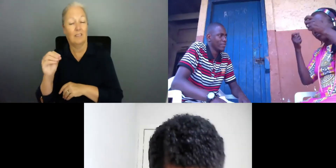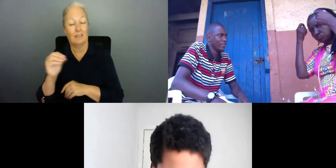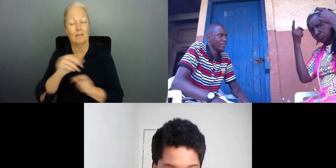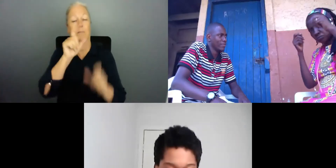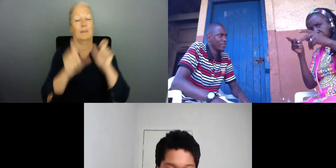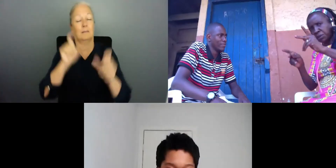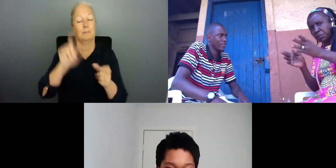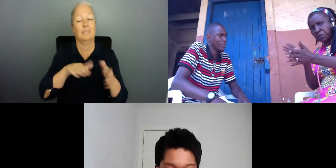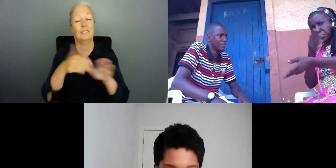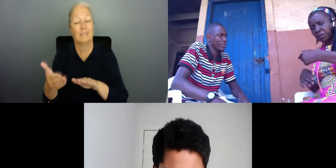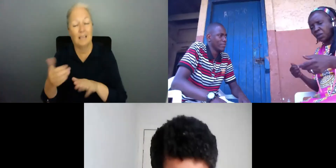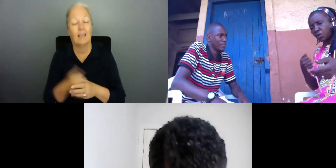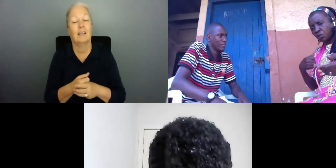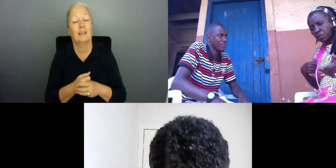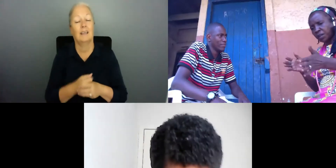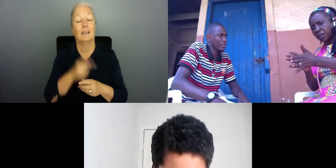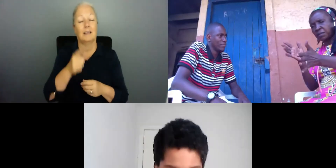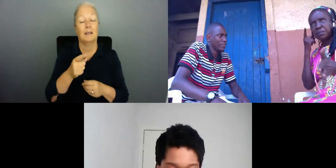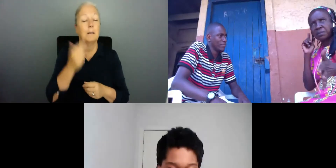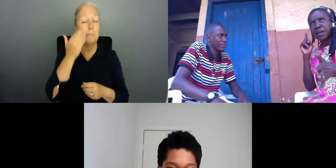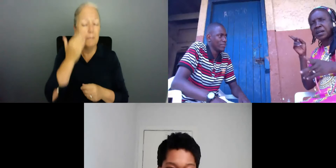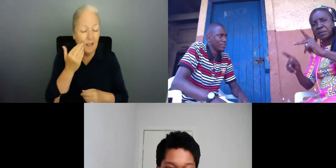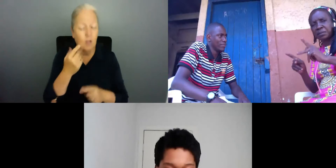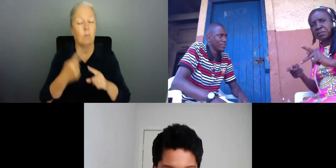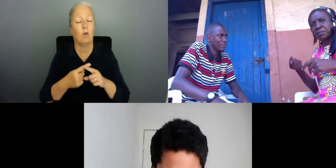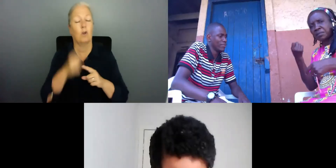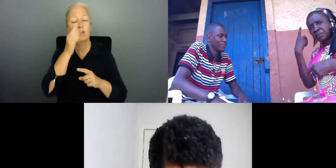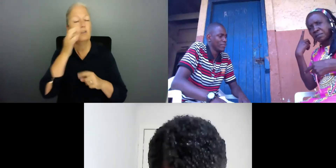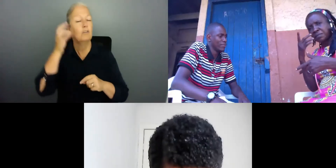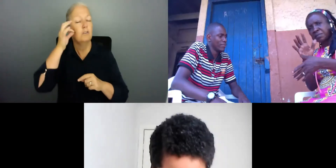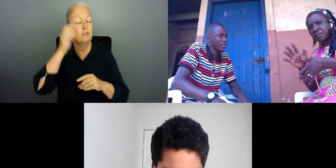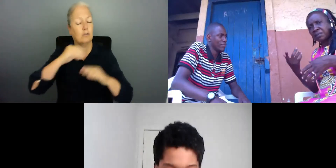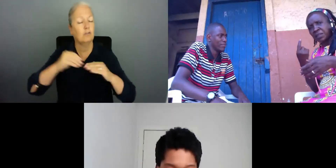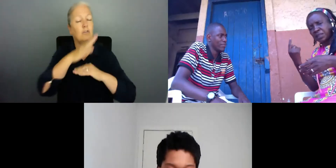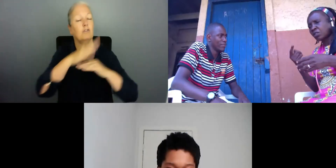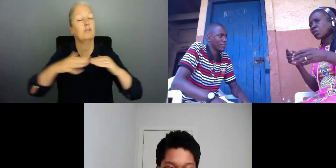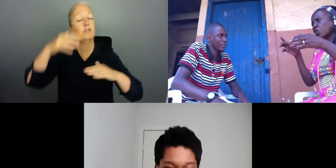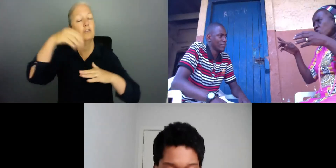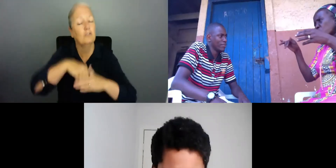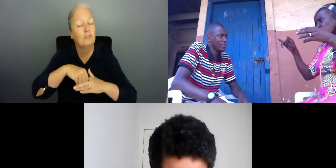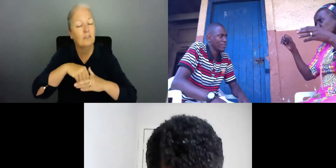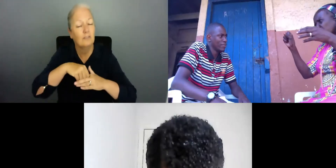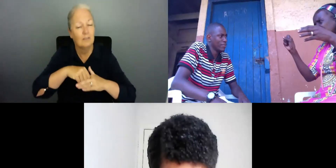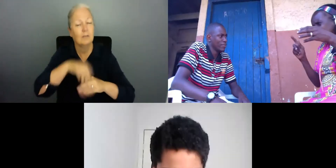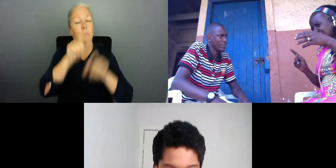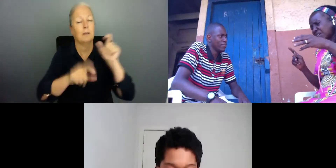black people and also indigenous people were usually at risky situation was the most affected